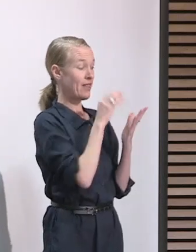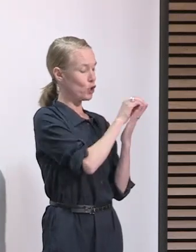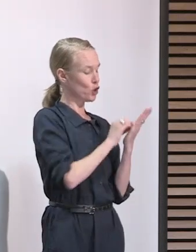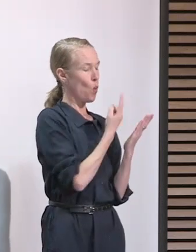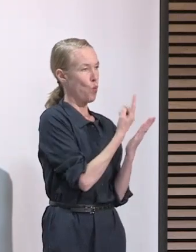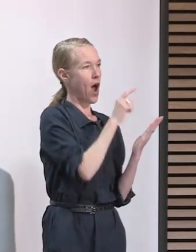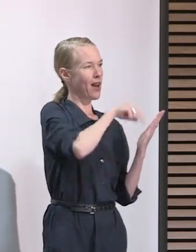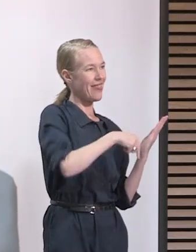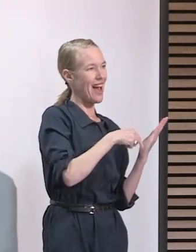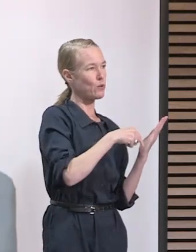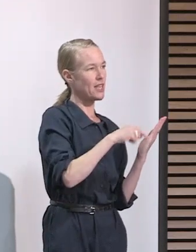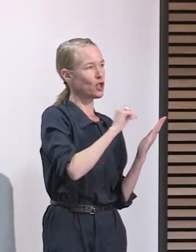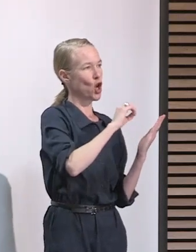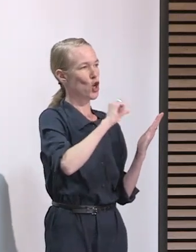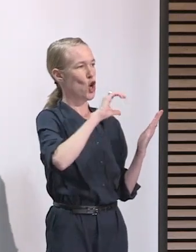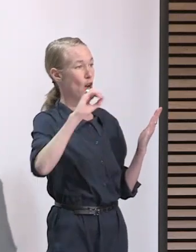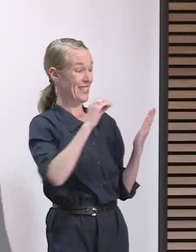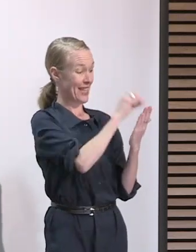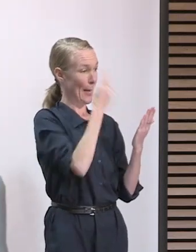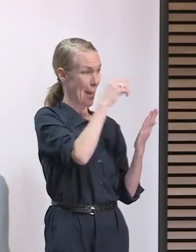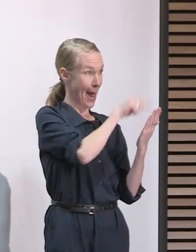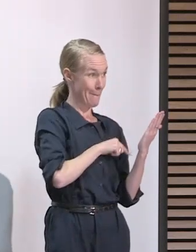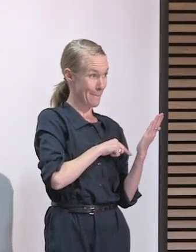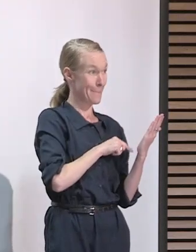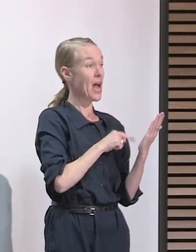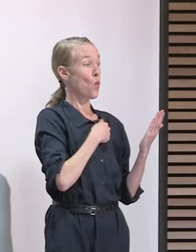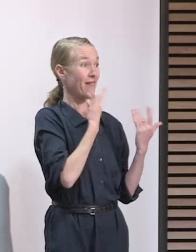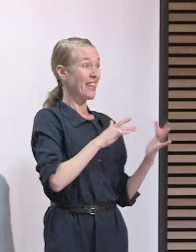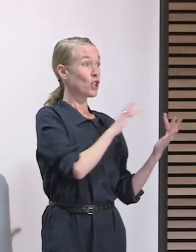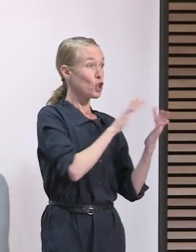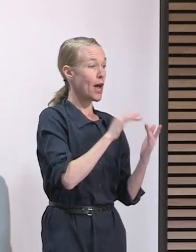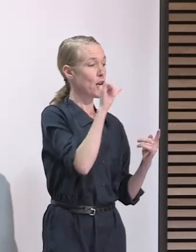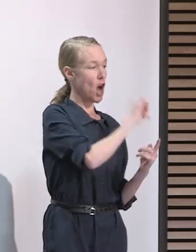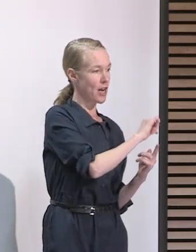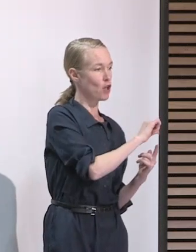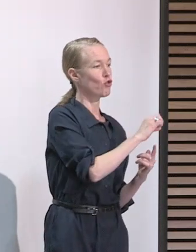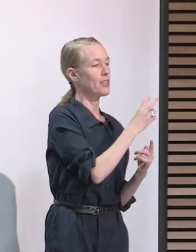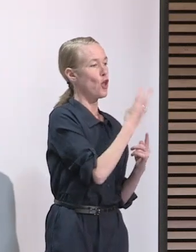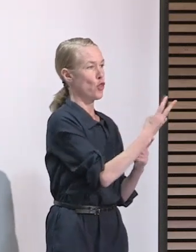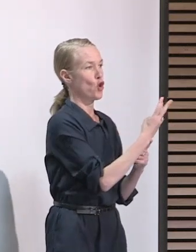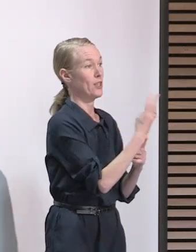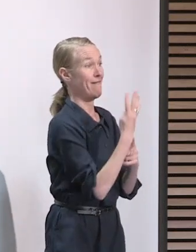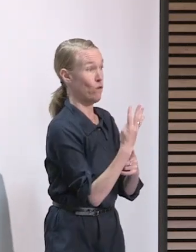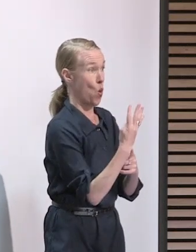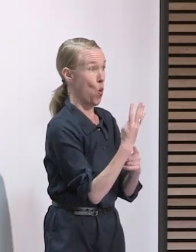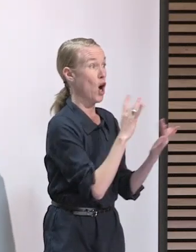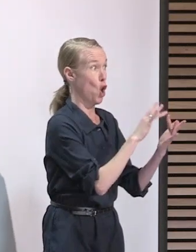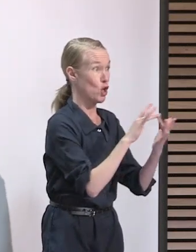national contact tracing service has 1,090 close